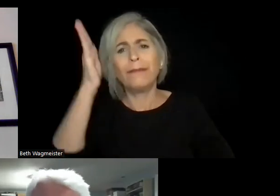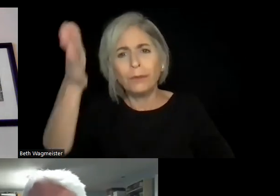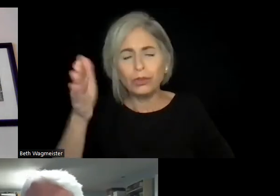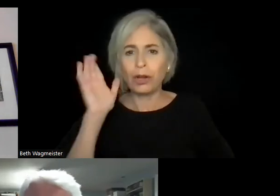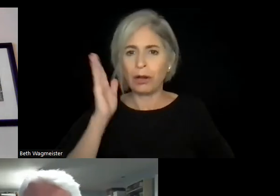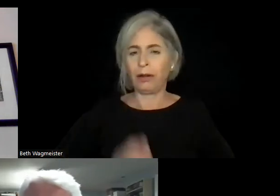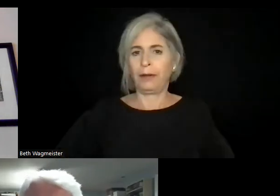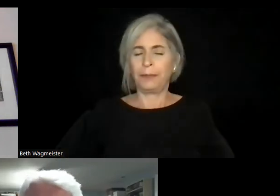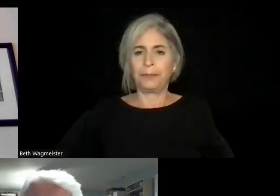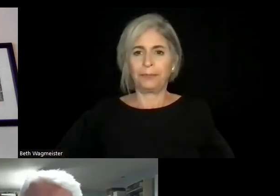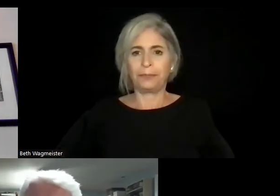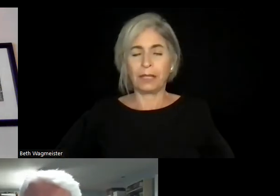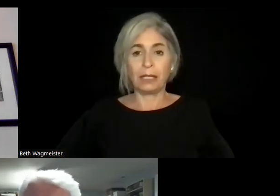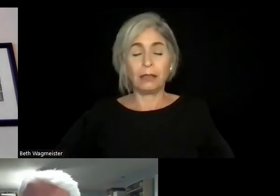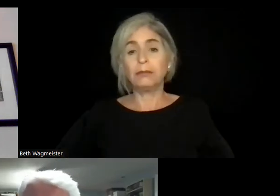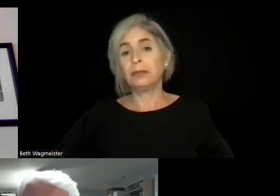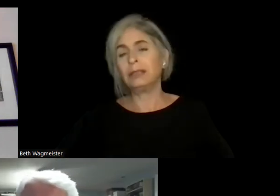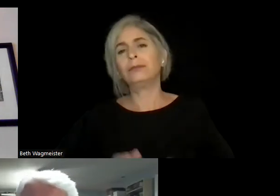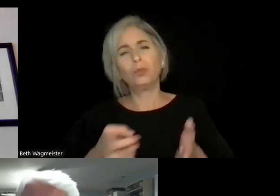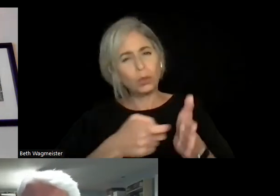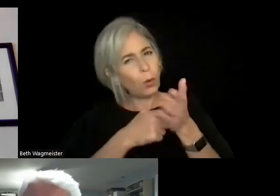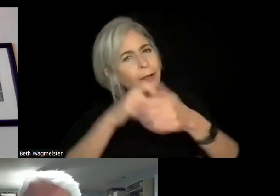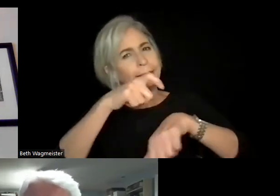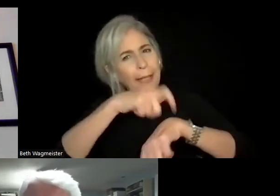machines are being built in a safe, affordable component of that will